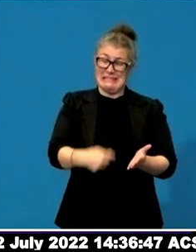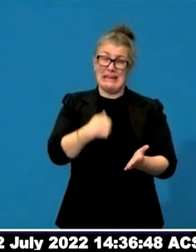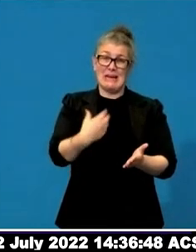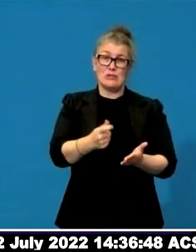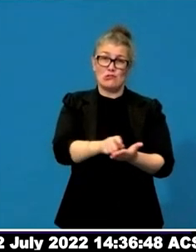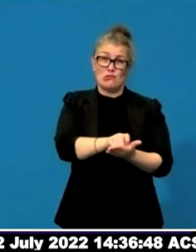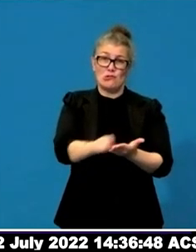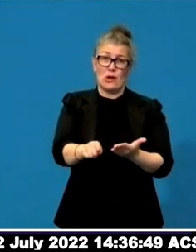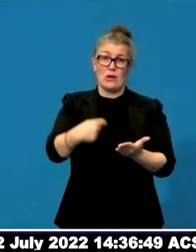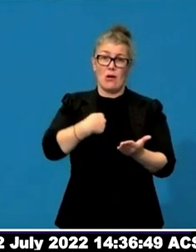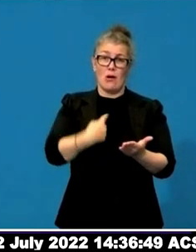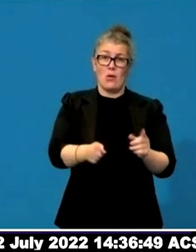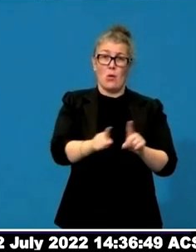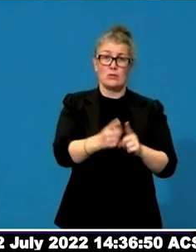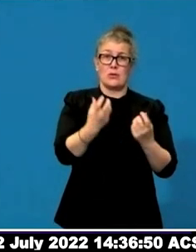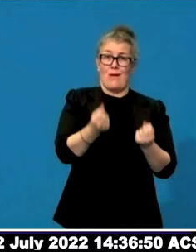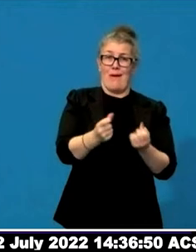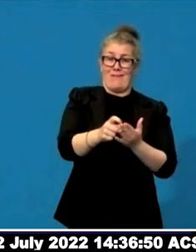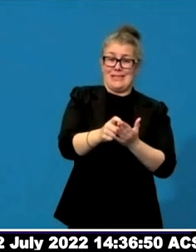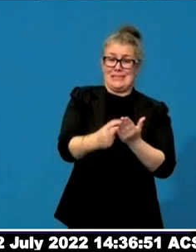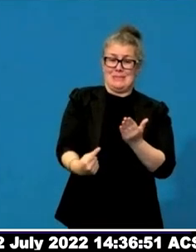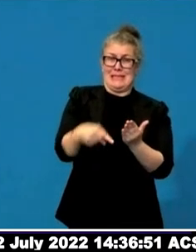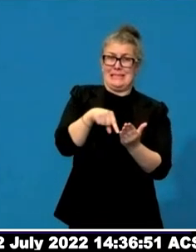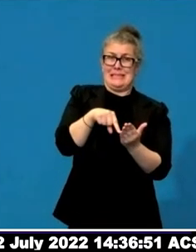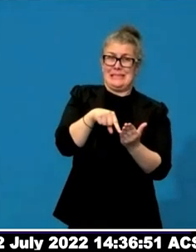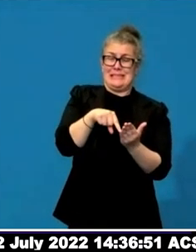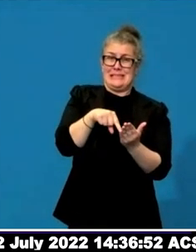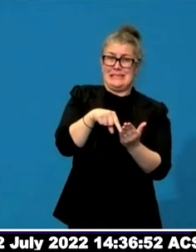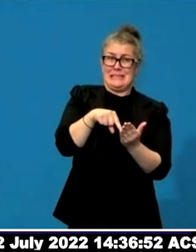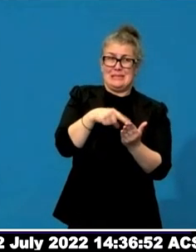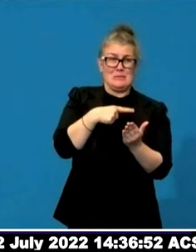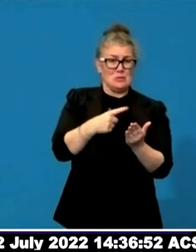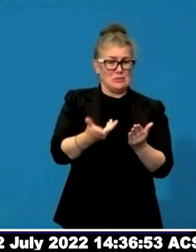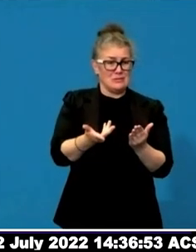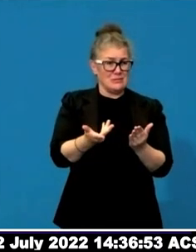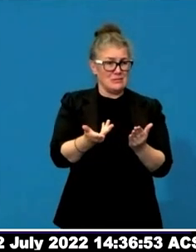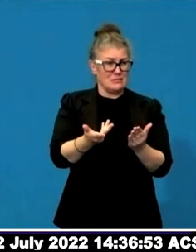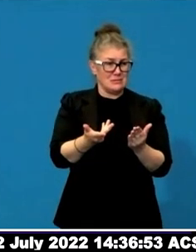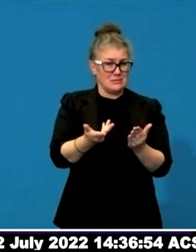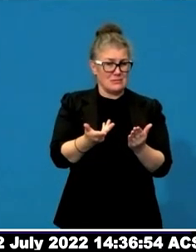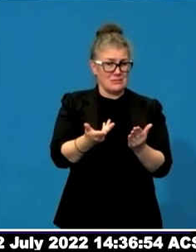"I am also a person with a disability", because it's not something that I had ever identified with in myself.